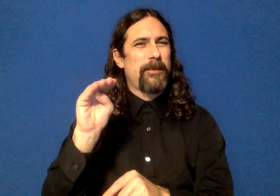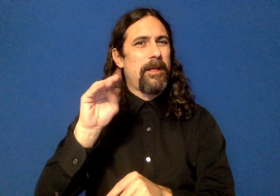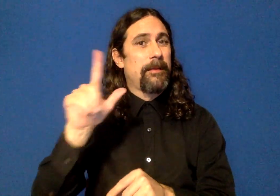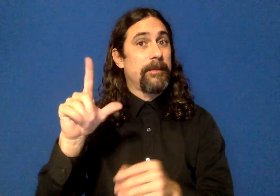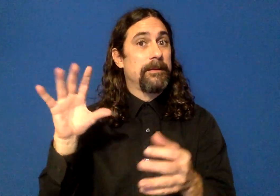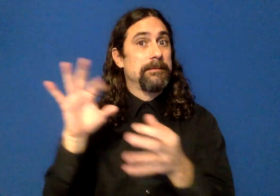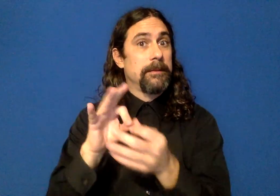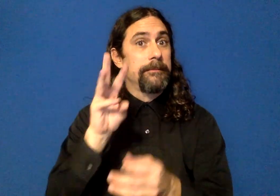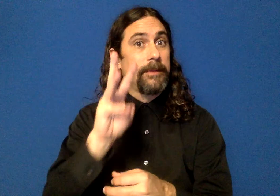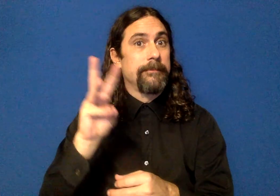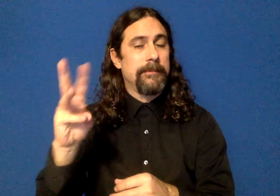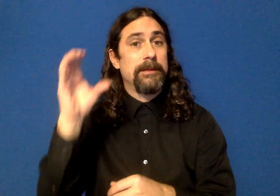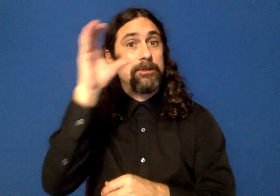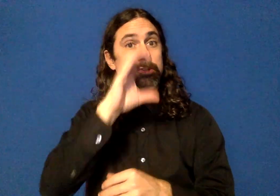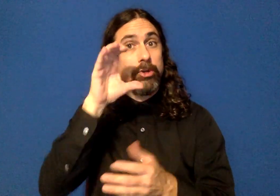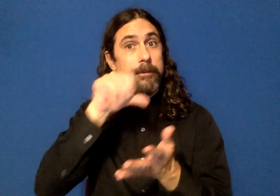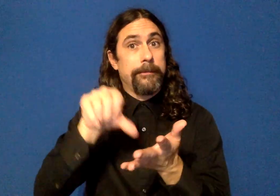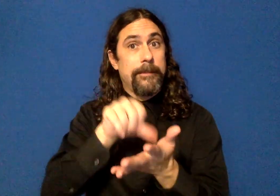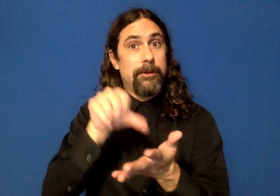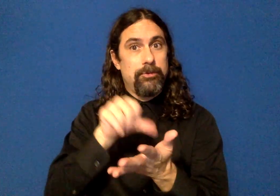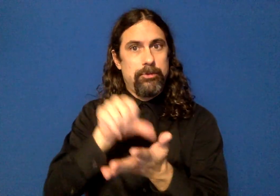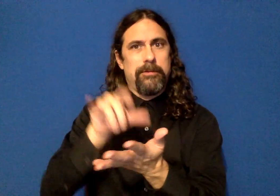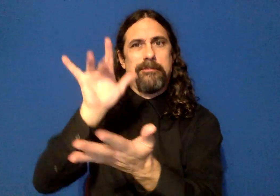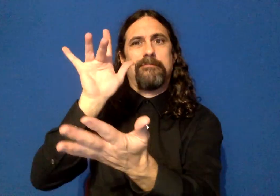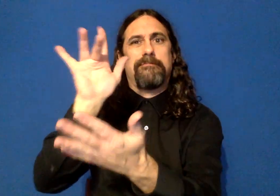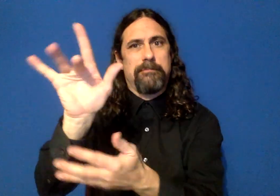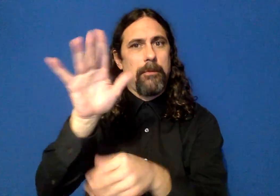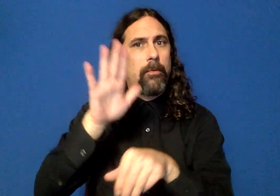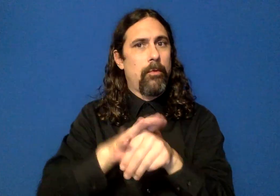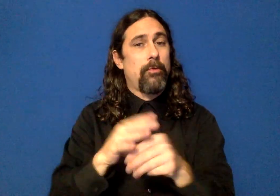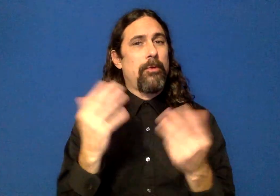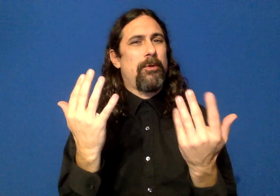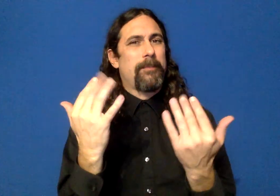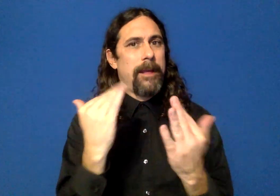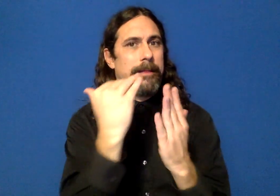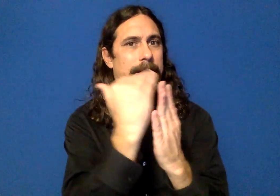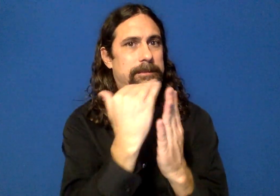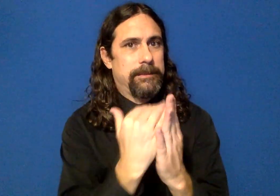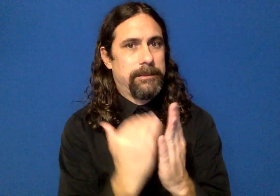click "Waitlist" on the Search page of Mitchell Lama Connect.